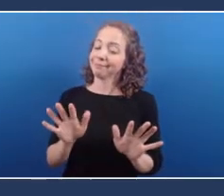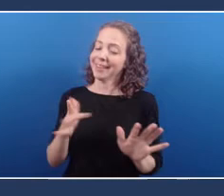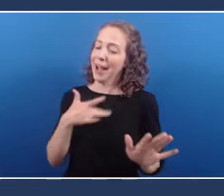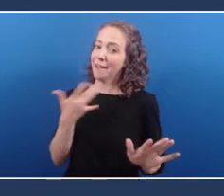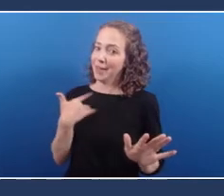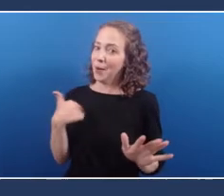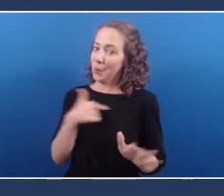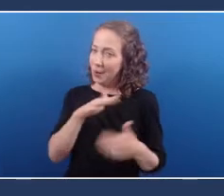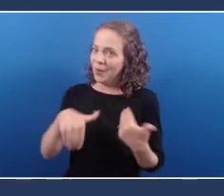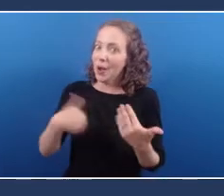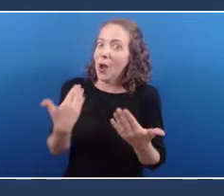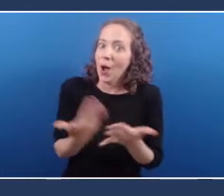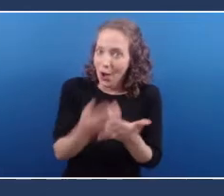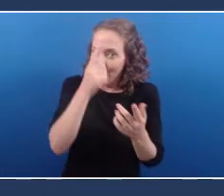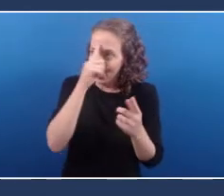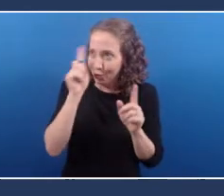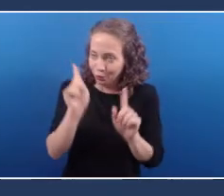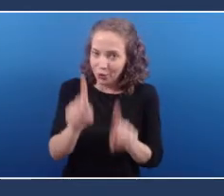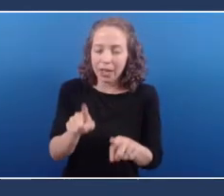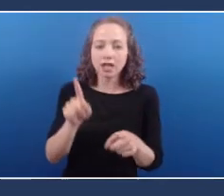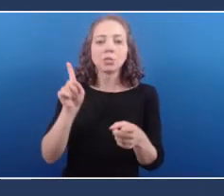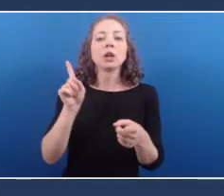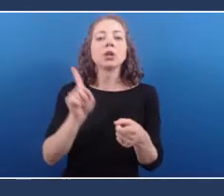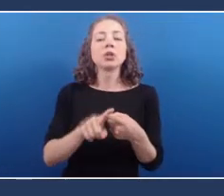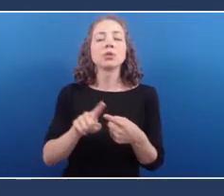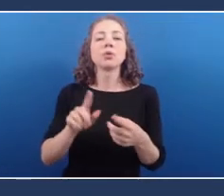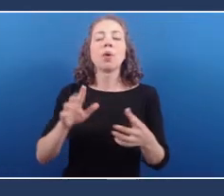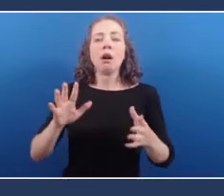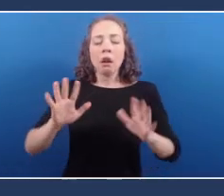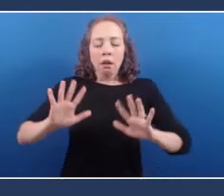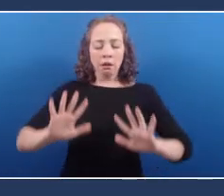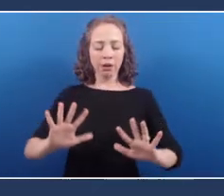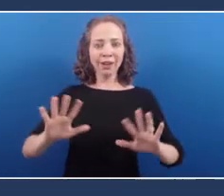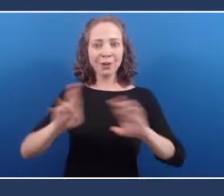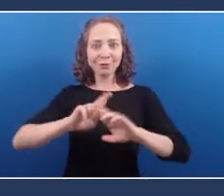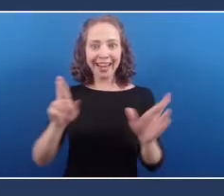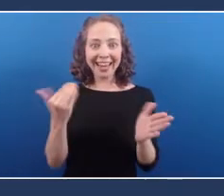in order to recharge we have to disconnect; it is incredibly difficult.